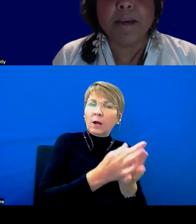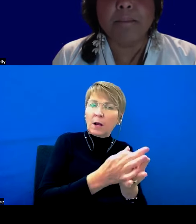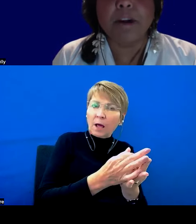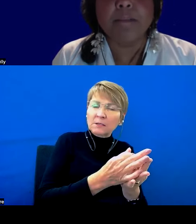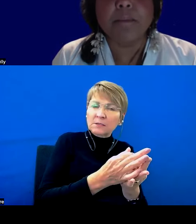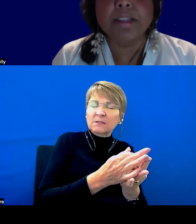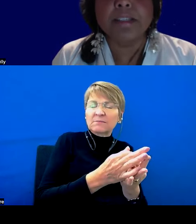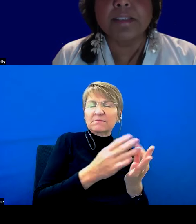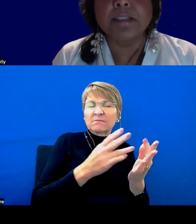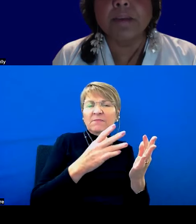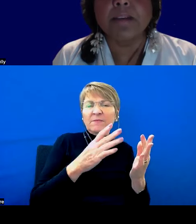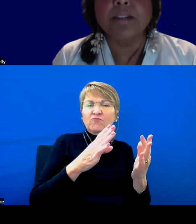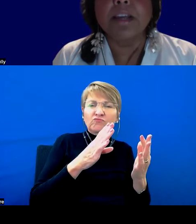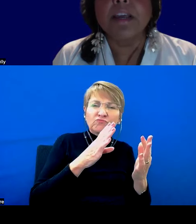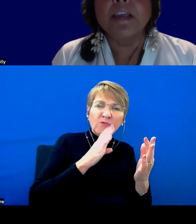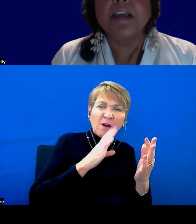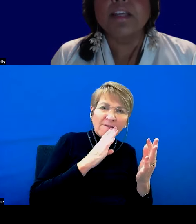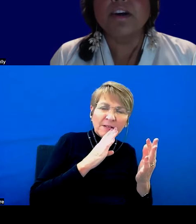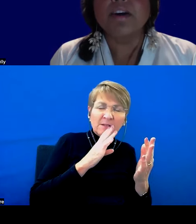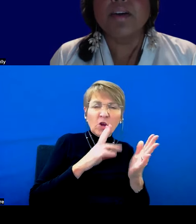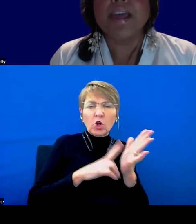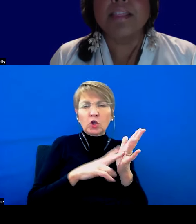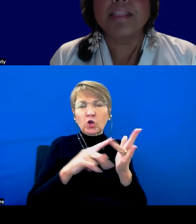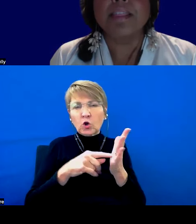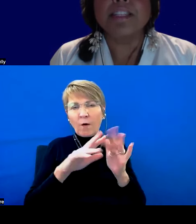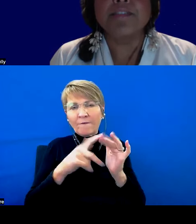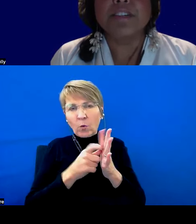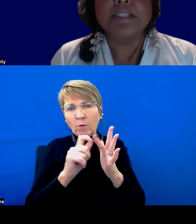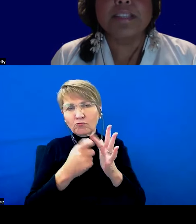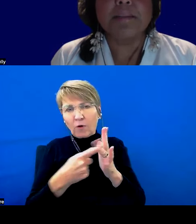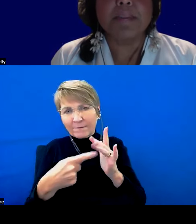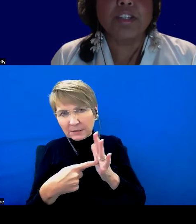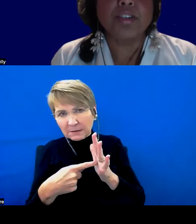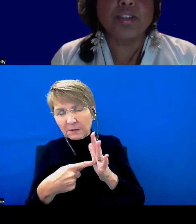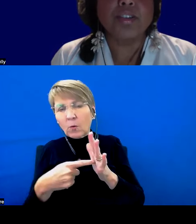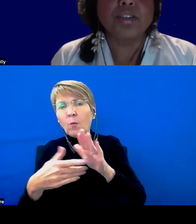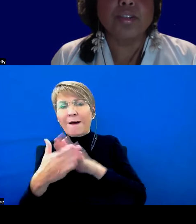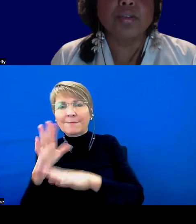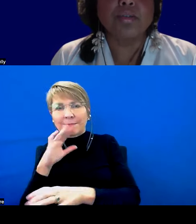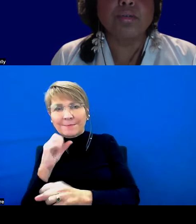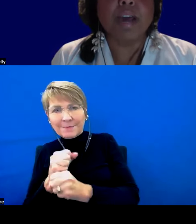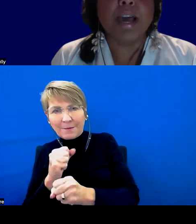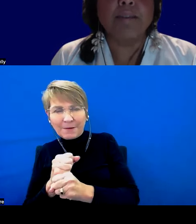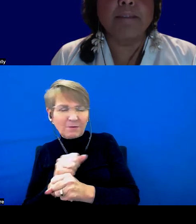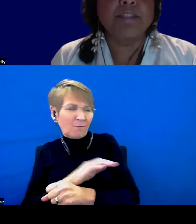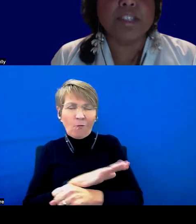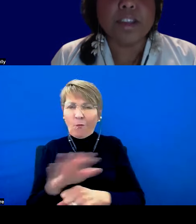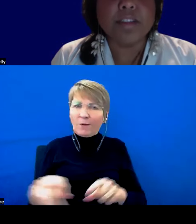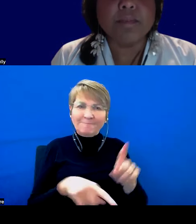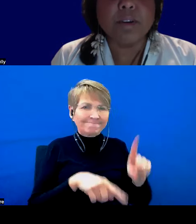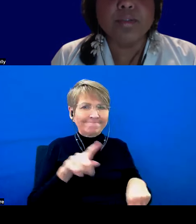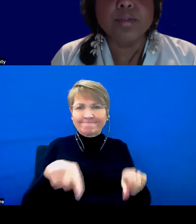private practices as well. The differences can be due to different service models or